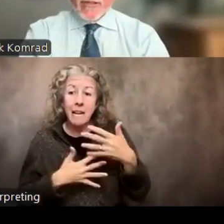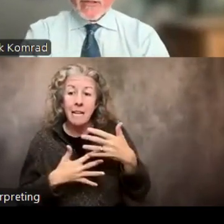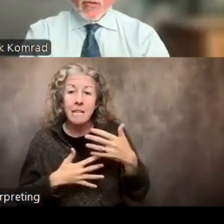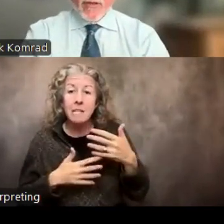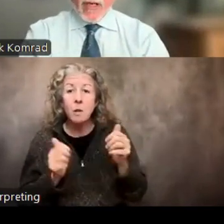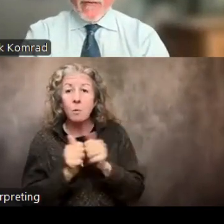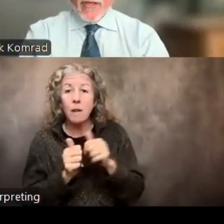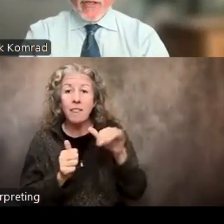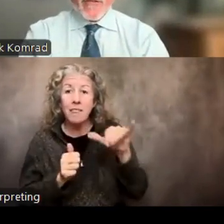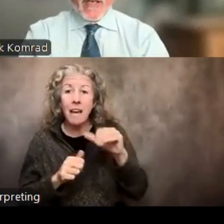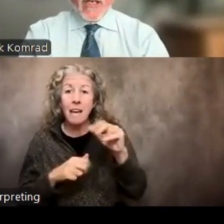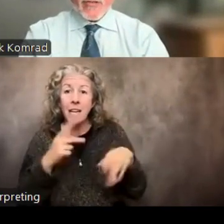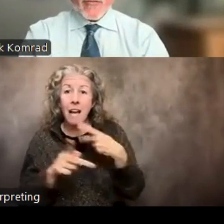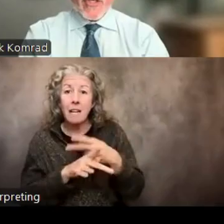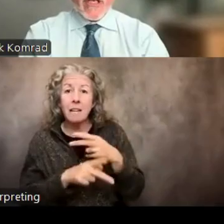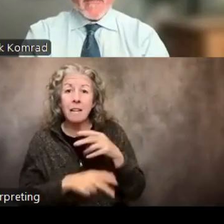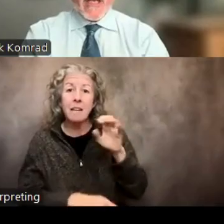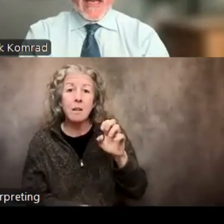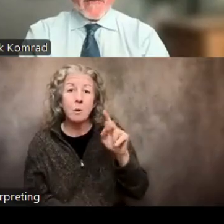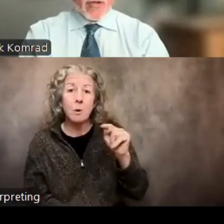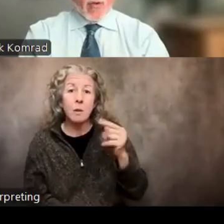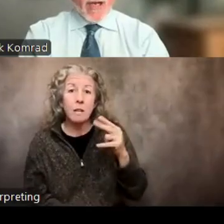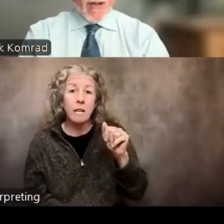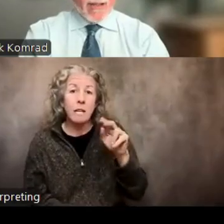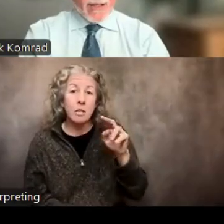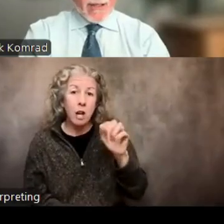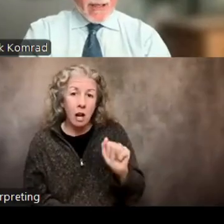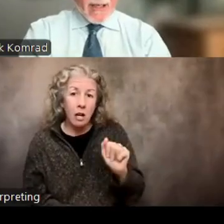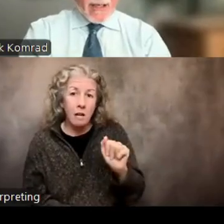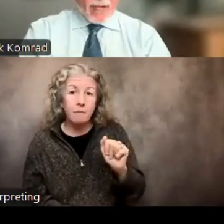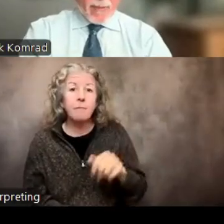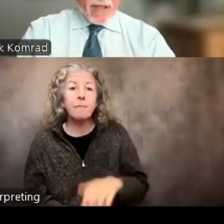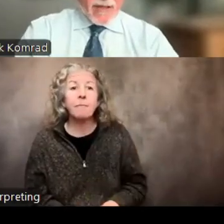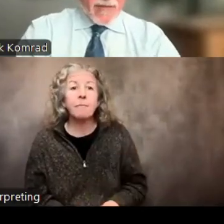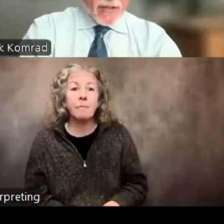sort of a euthanasia regime after a while. Robert Lifton,